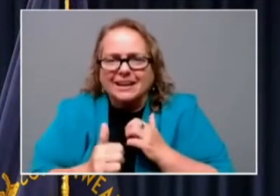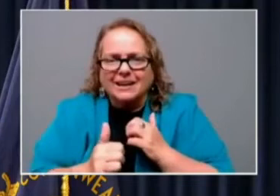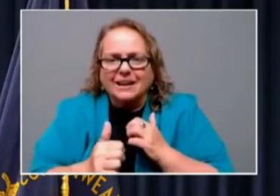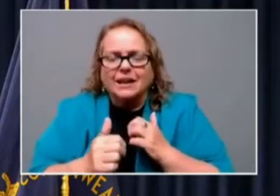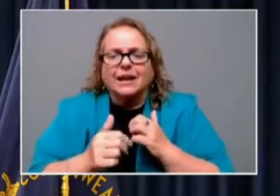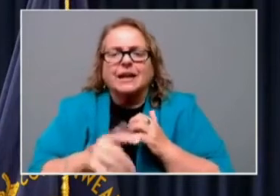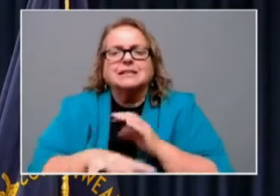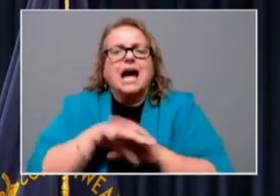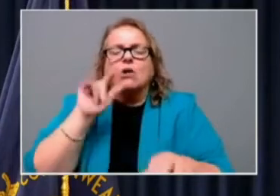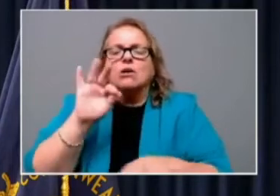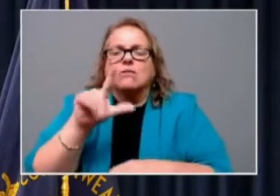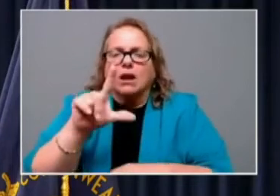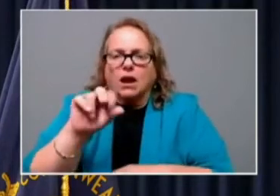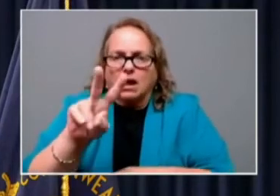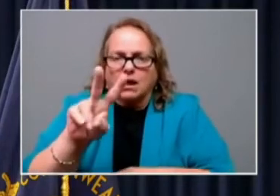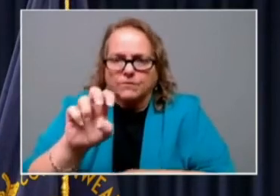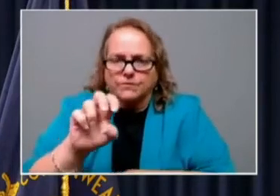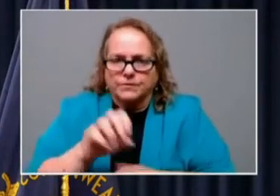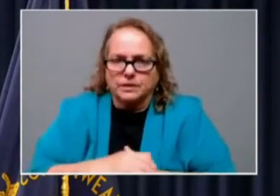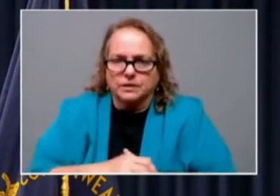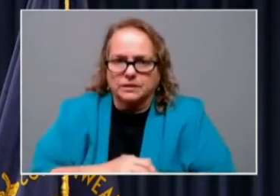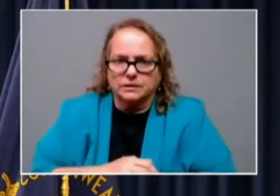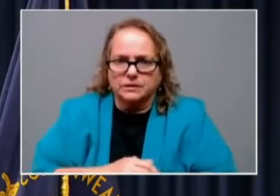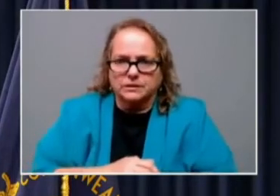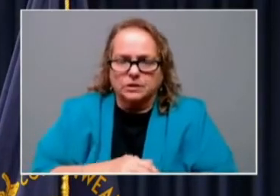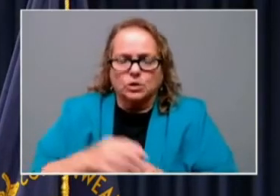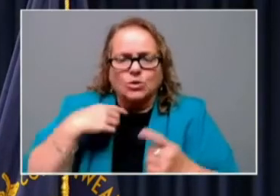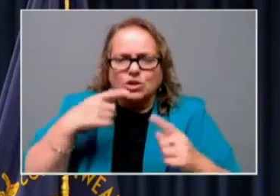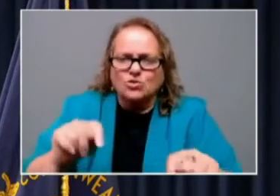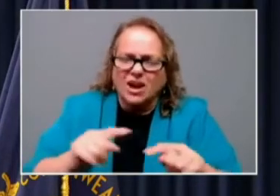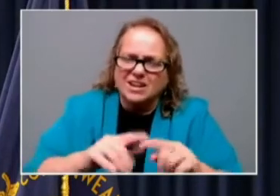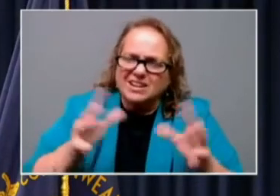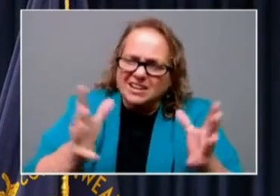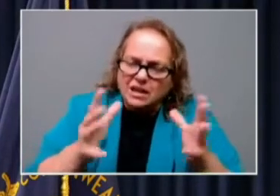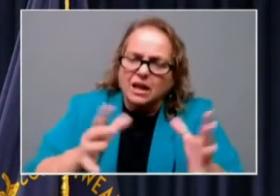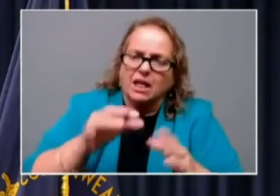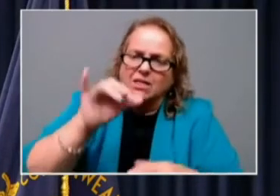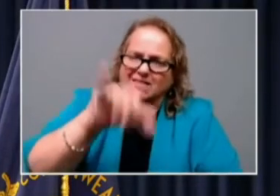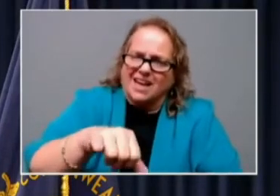and that's what we're trying to convey. Not always well, um, not always and